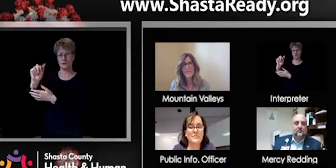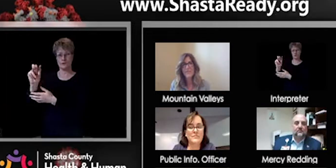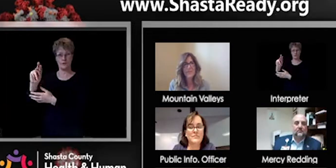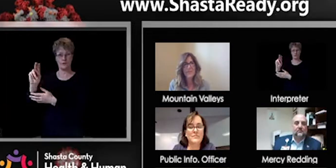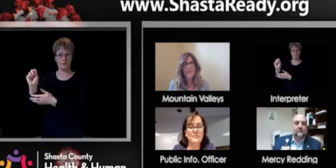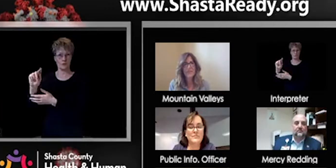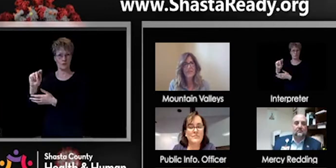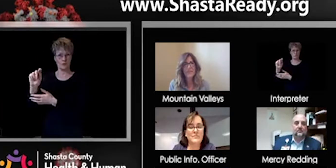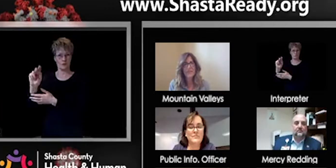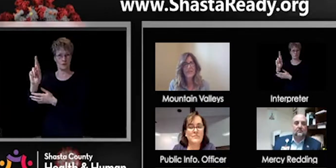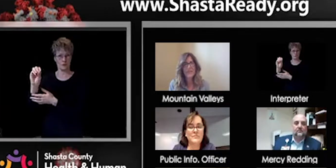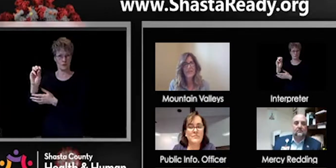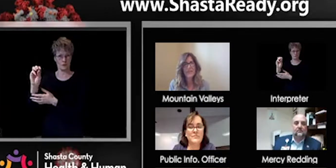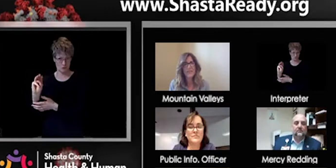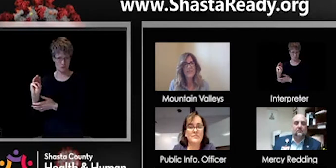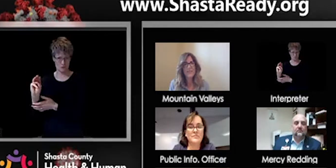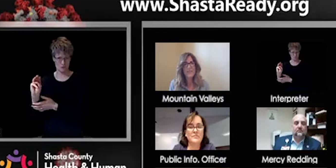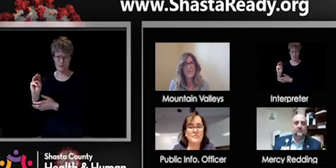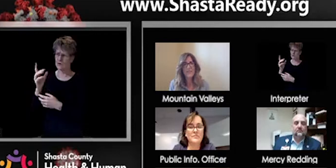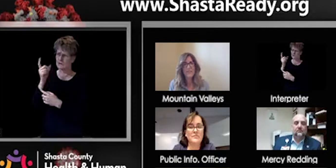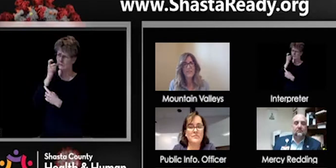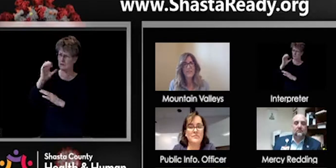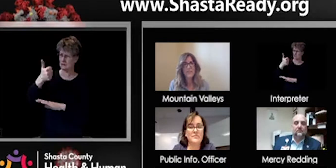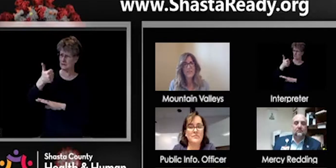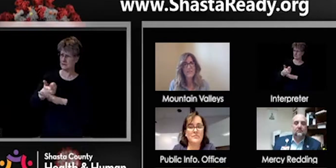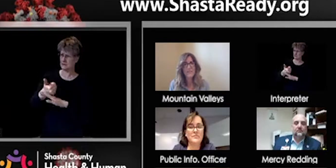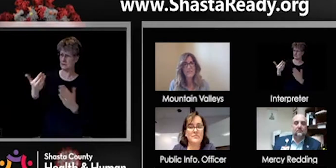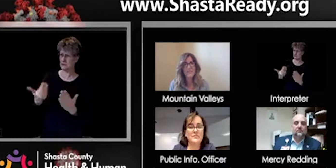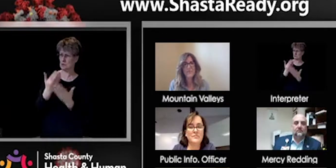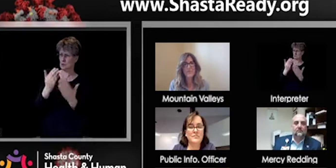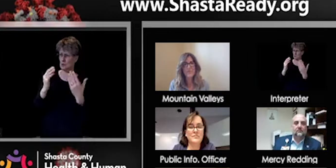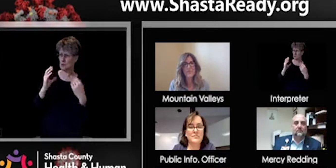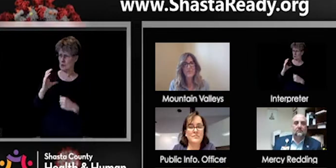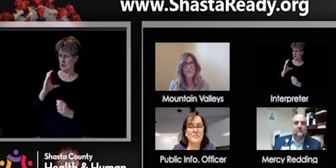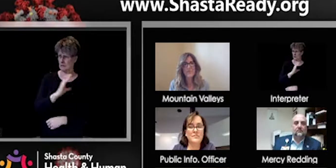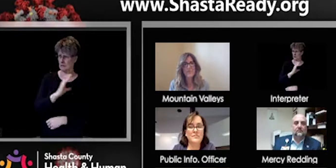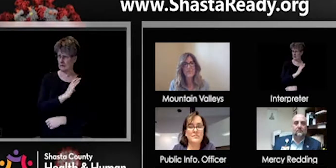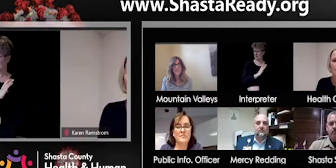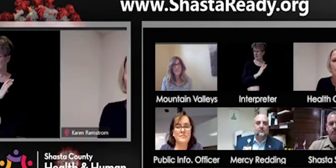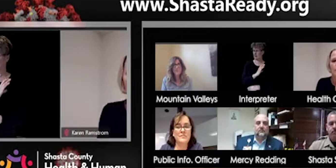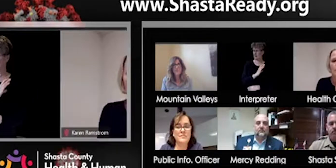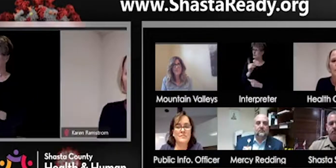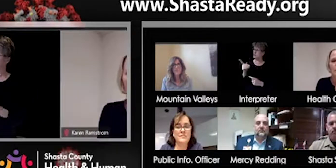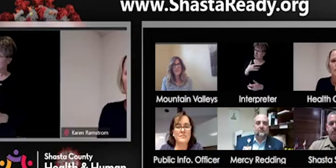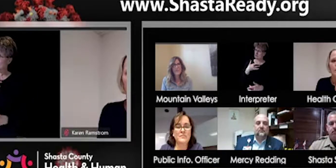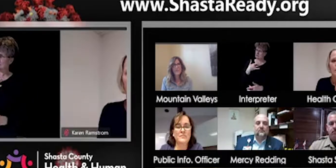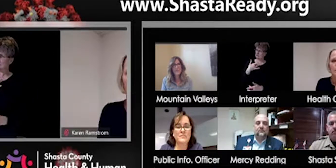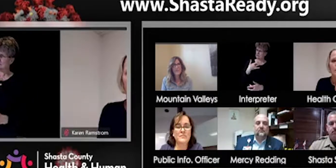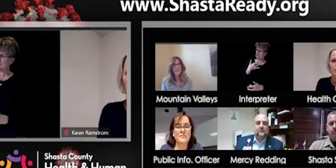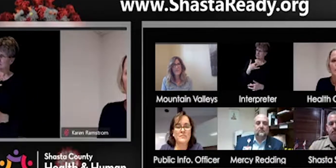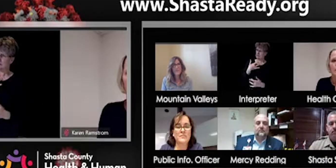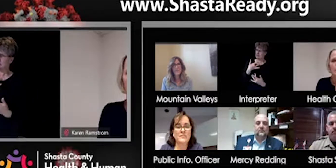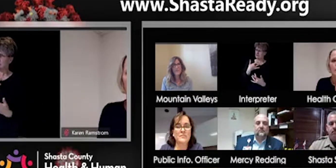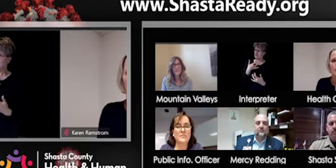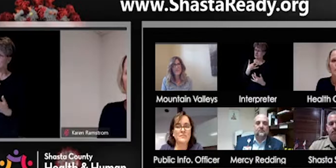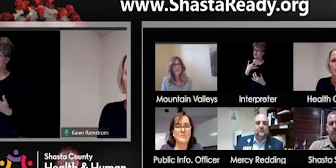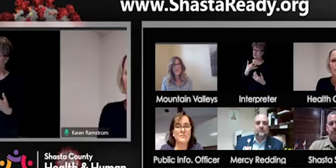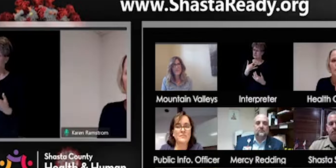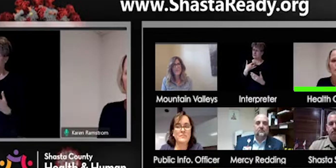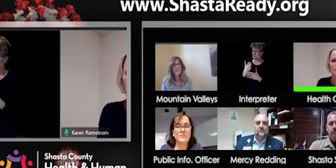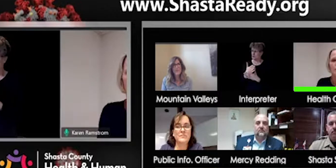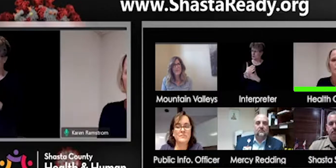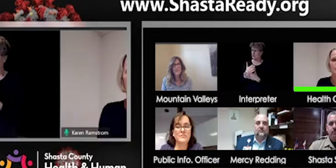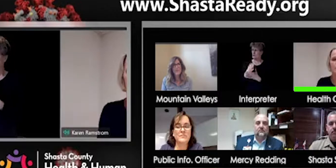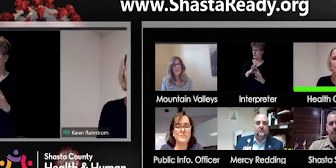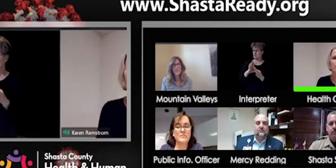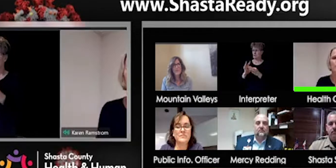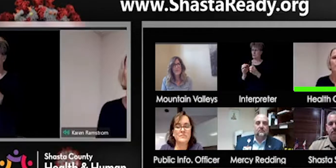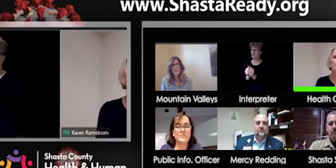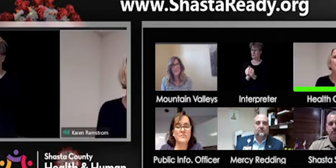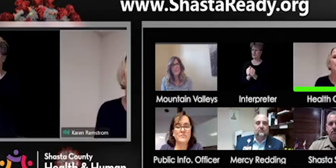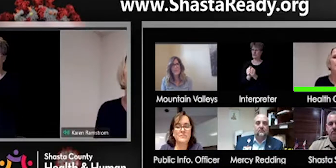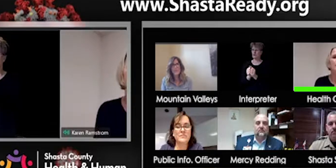but do you have a sense as to where we want to go and when as far as relaxing the restrictions?